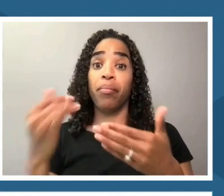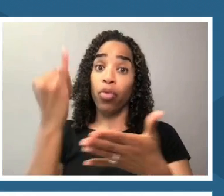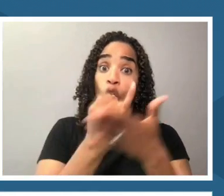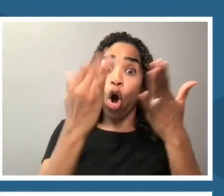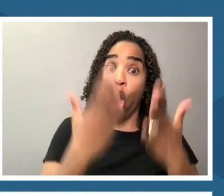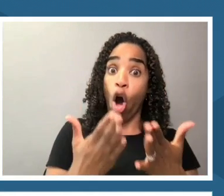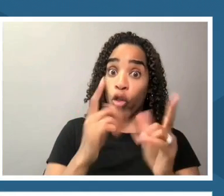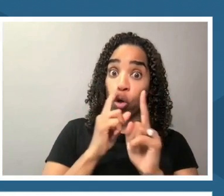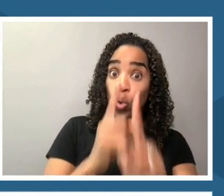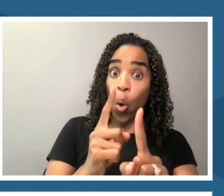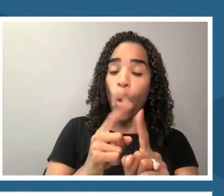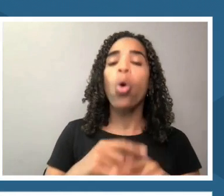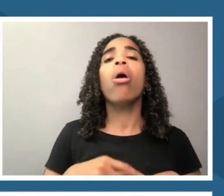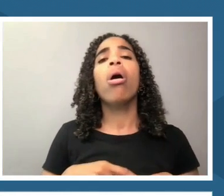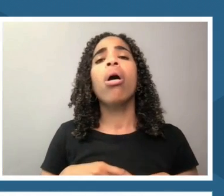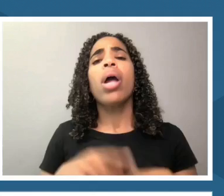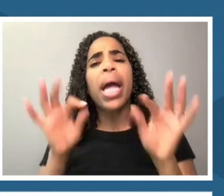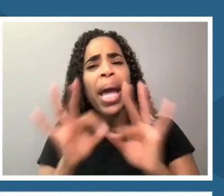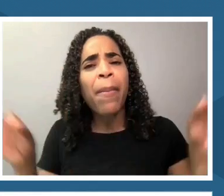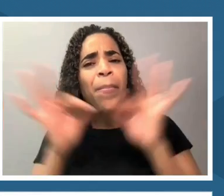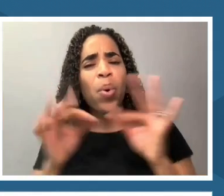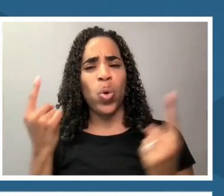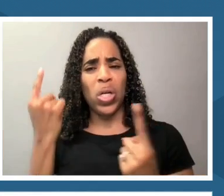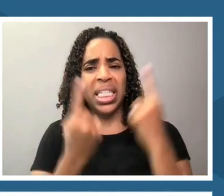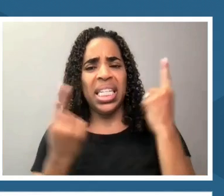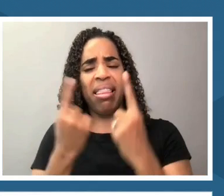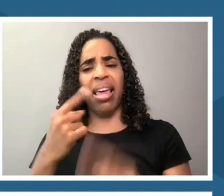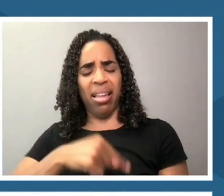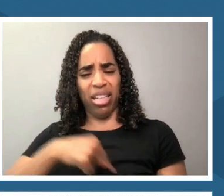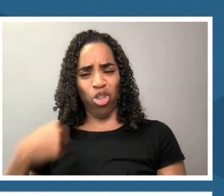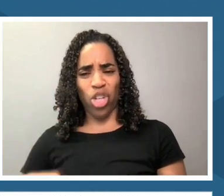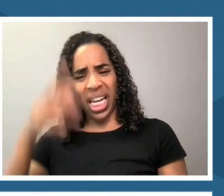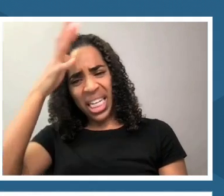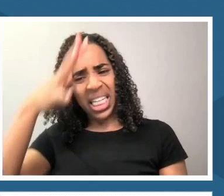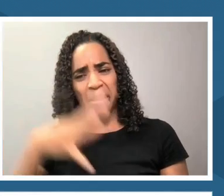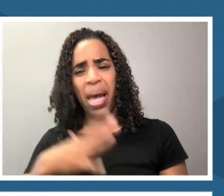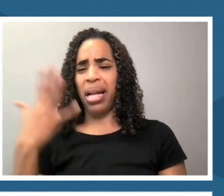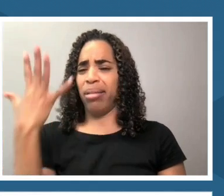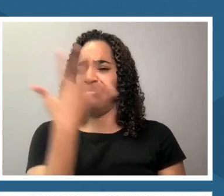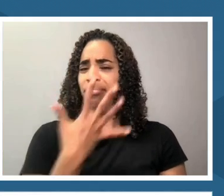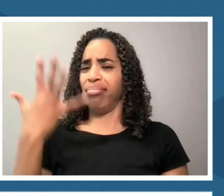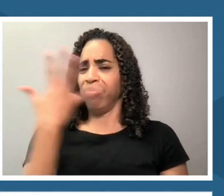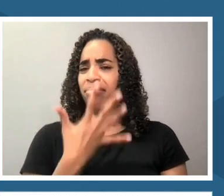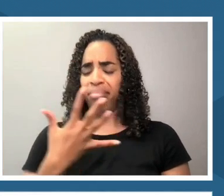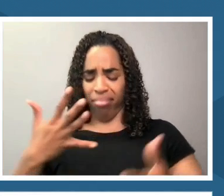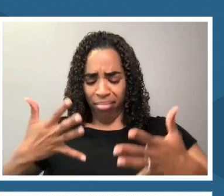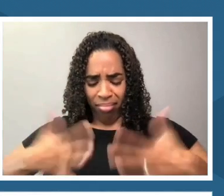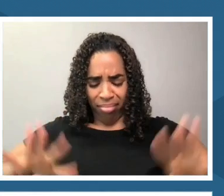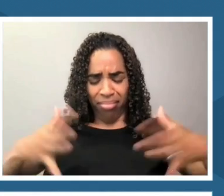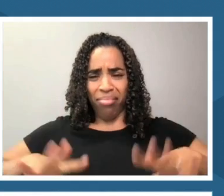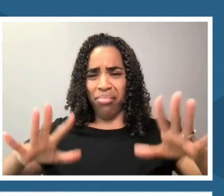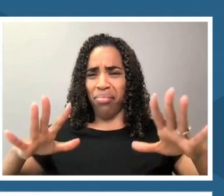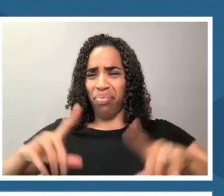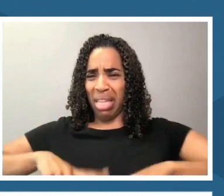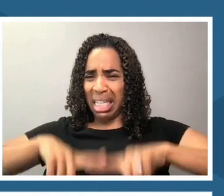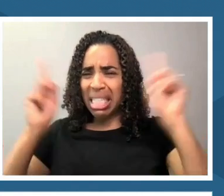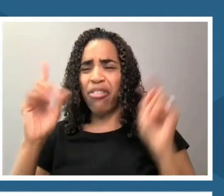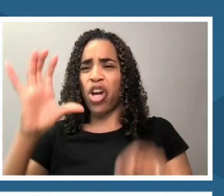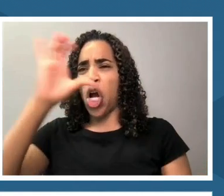i think the fact that this chinese man is depicted uh in such like a foreign alien way right his cartoonish